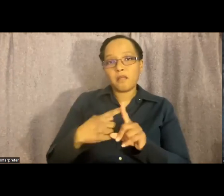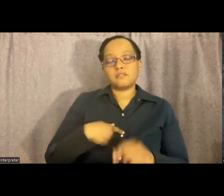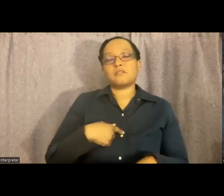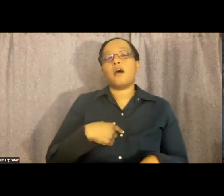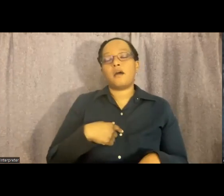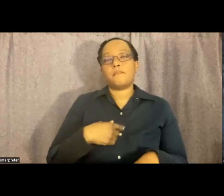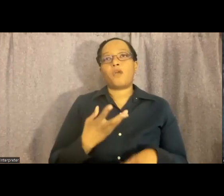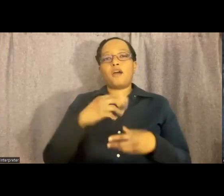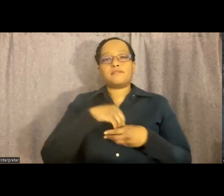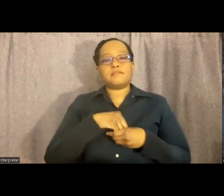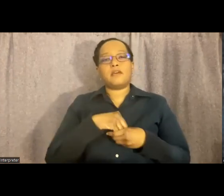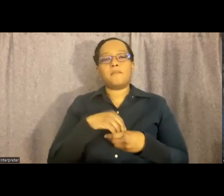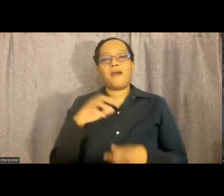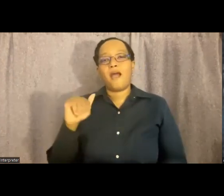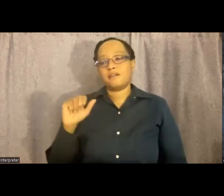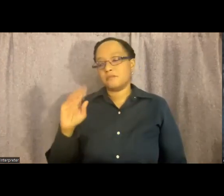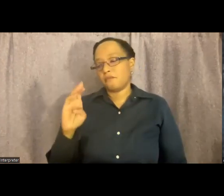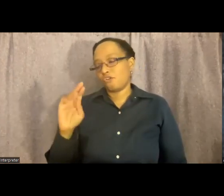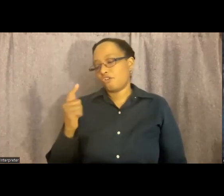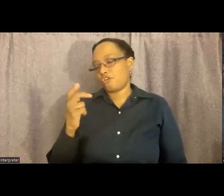is no longer a used term.